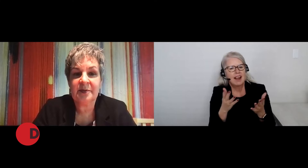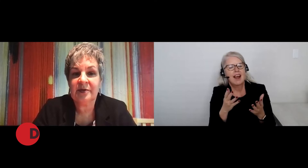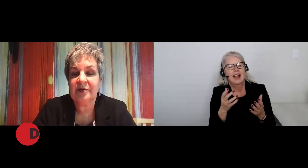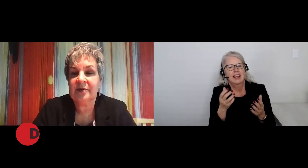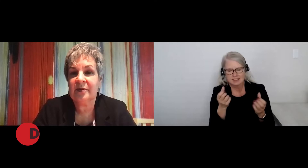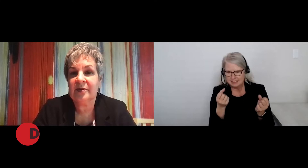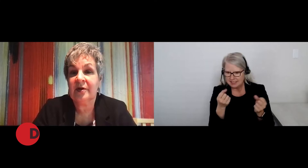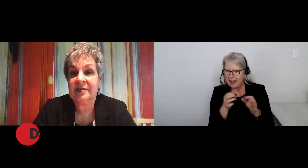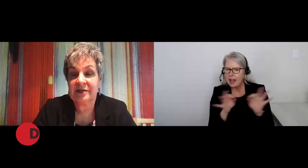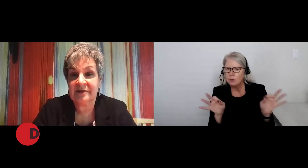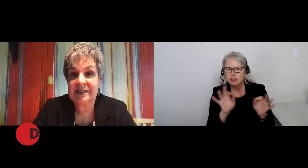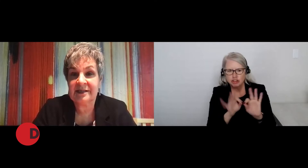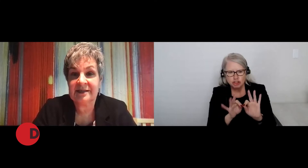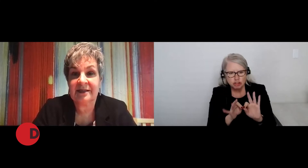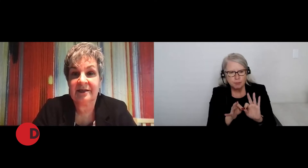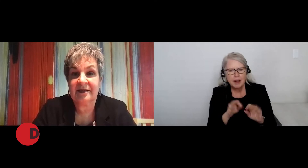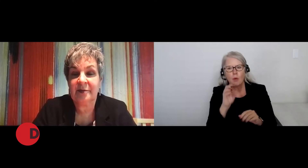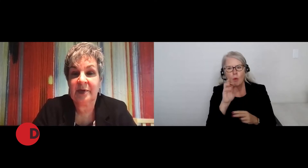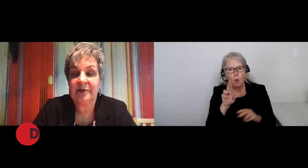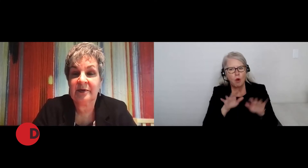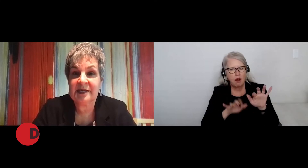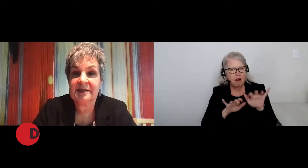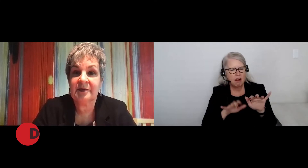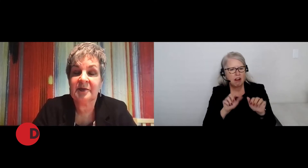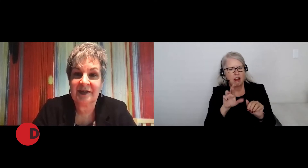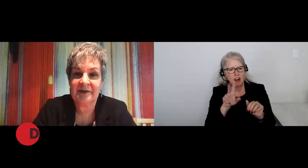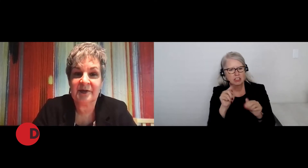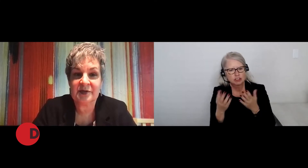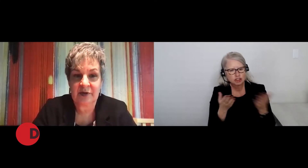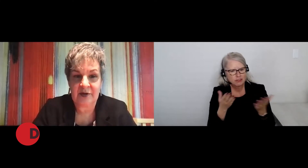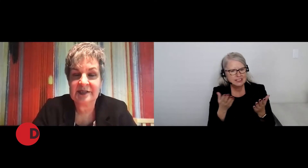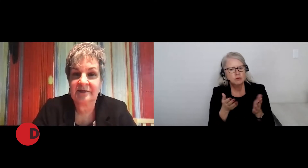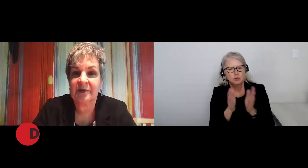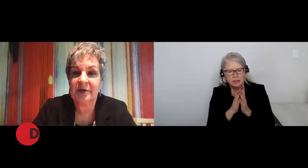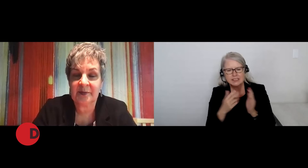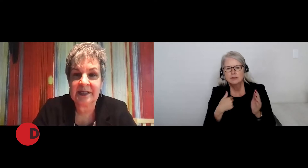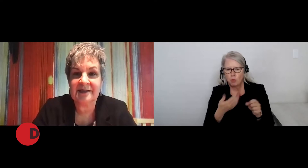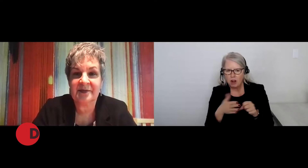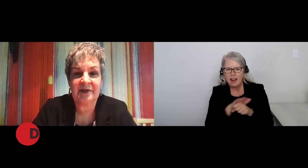language interpreters or CART services.